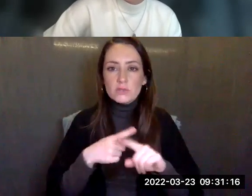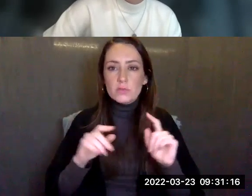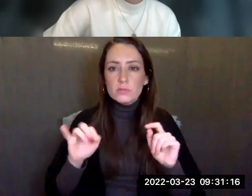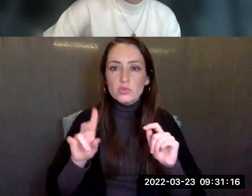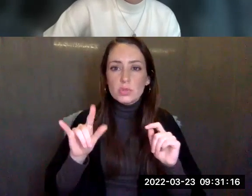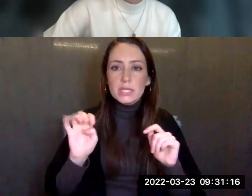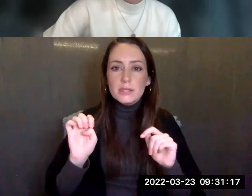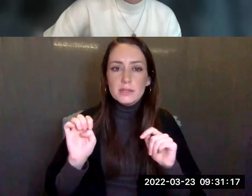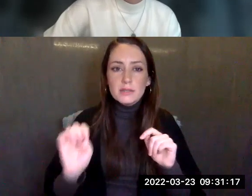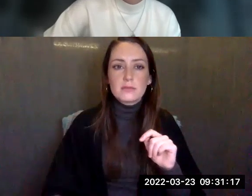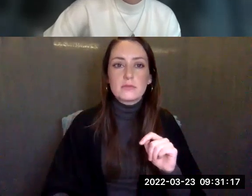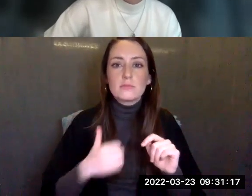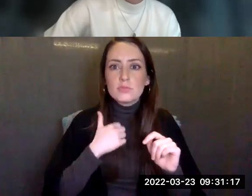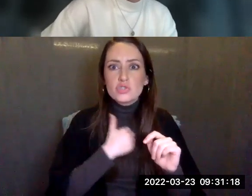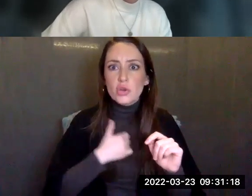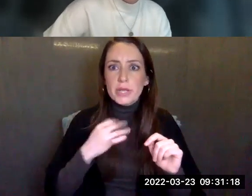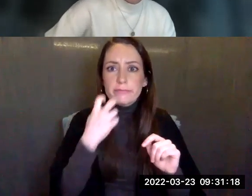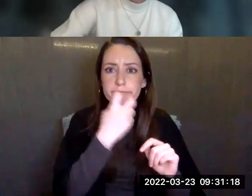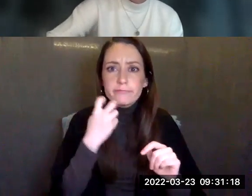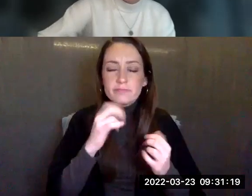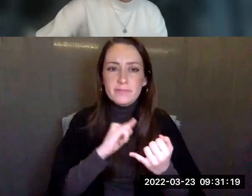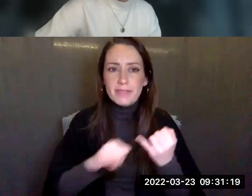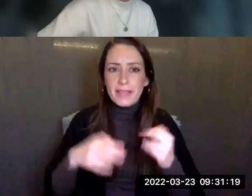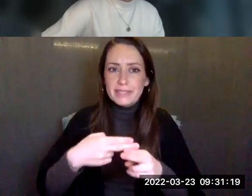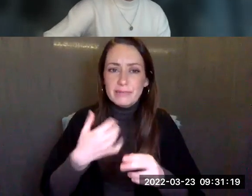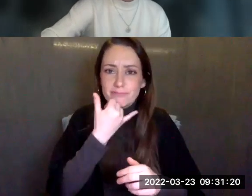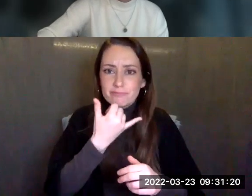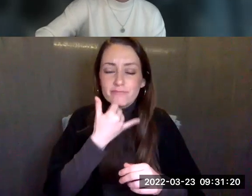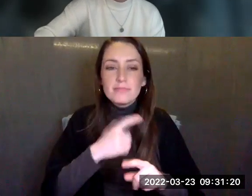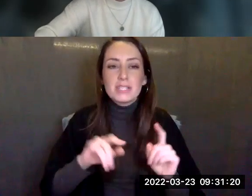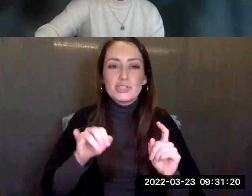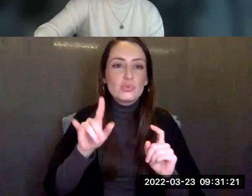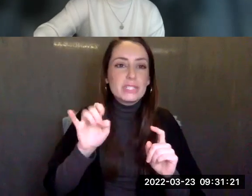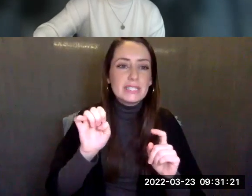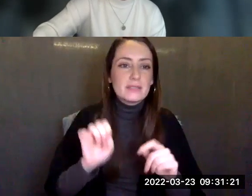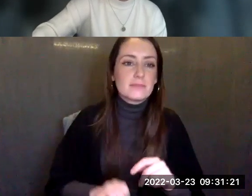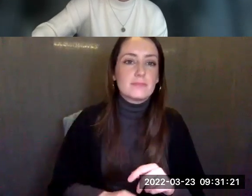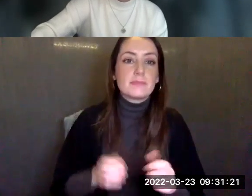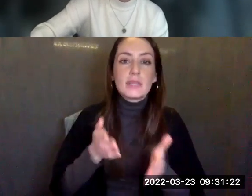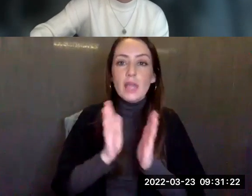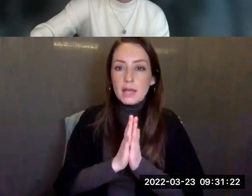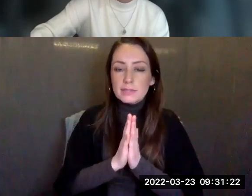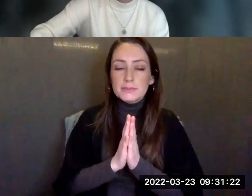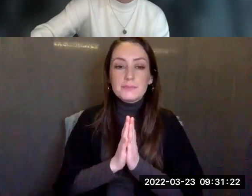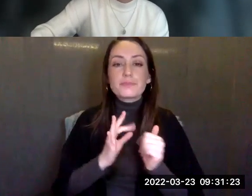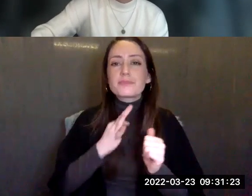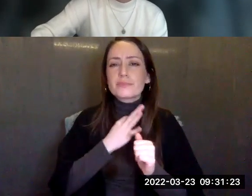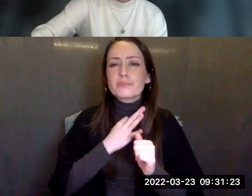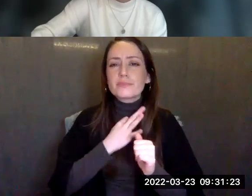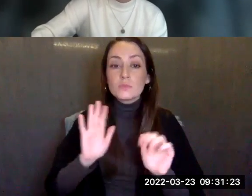Again. I apologize if i'm between your names and they asked, Has your diverse experience impacted the way?